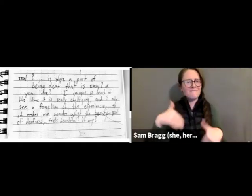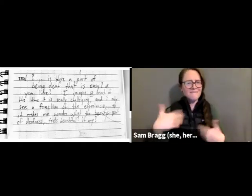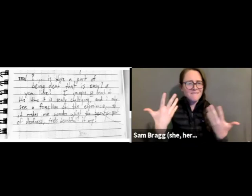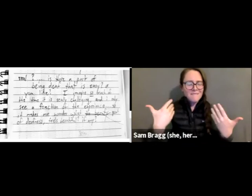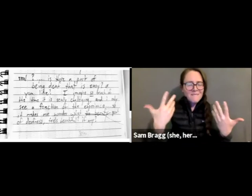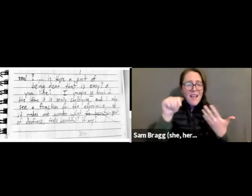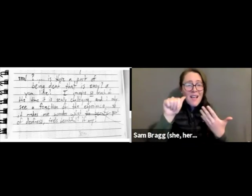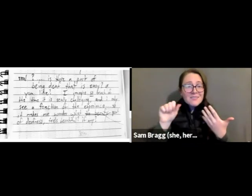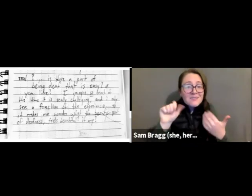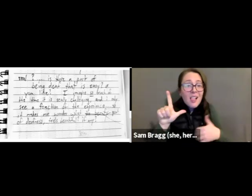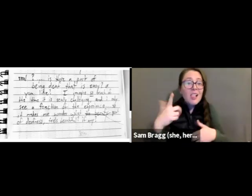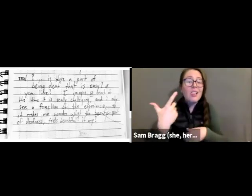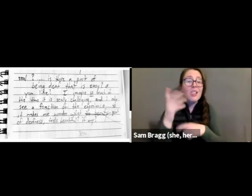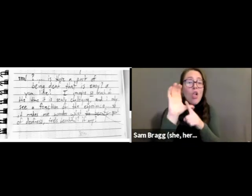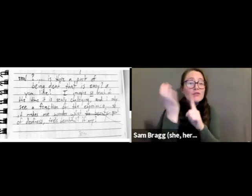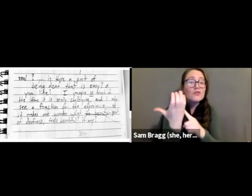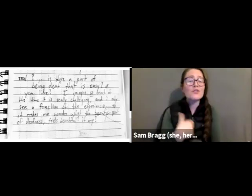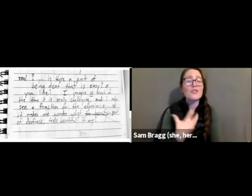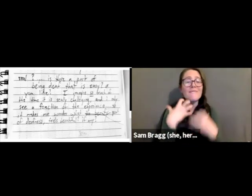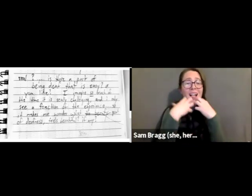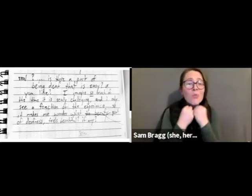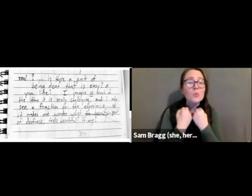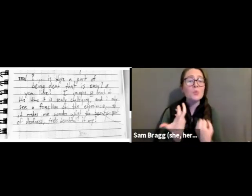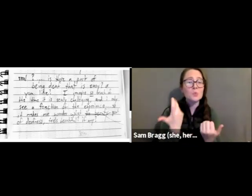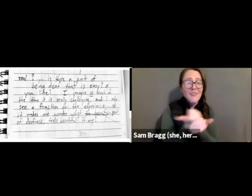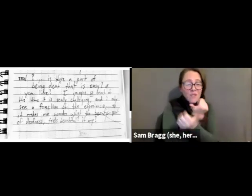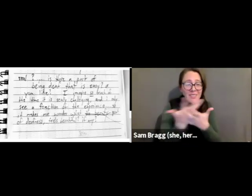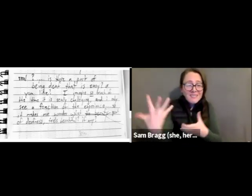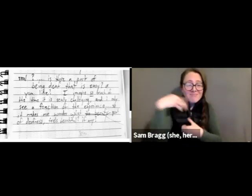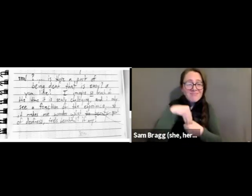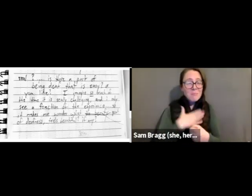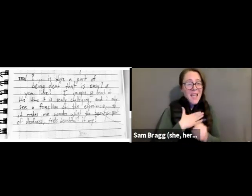go into depth here because of the sheer number, we have ASL, we have the culture, we have the value,